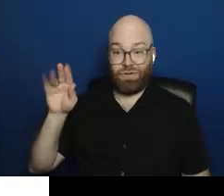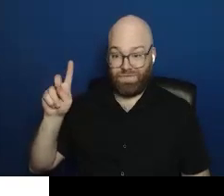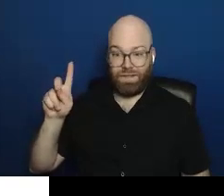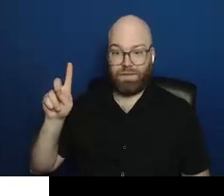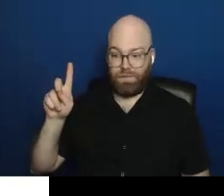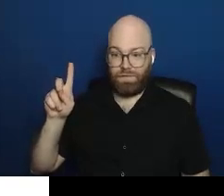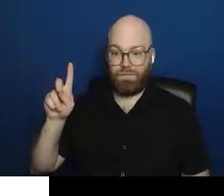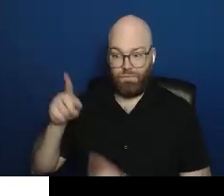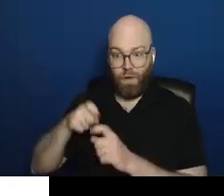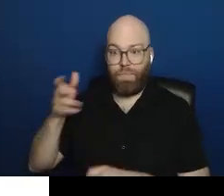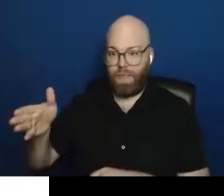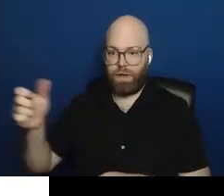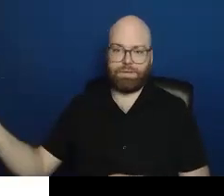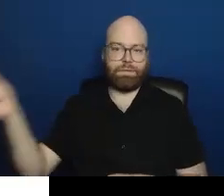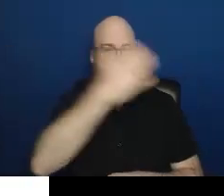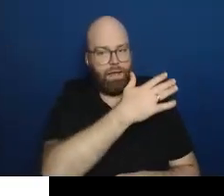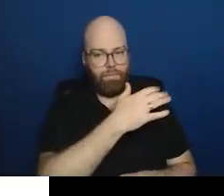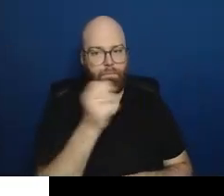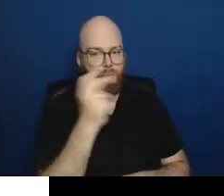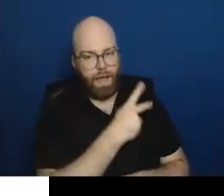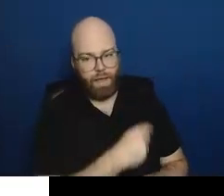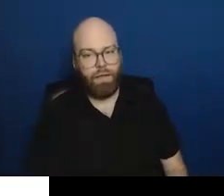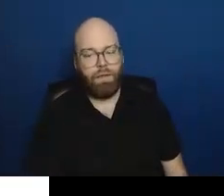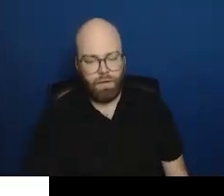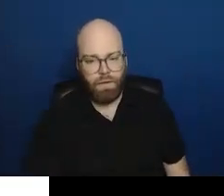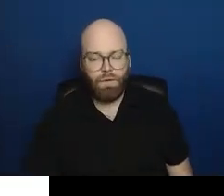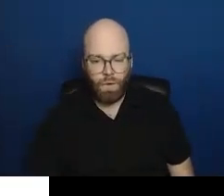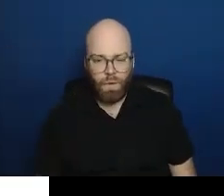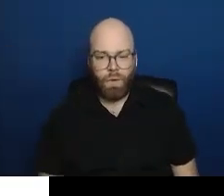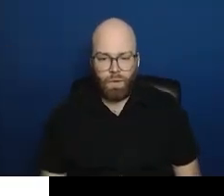So it's very important that we encourage our community